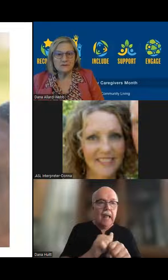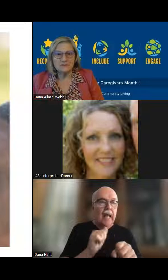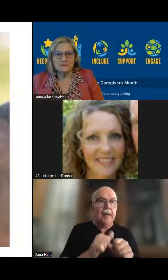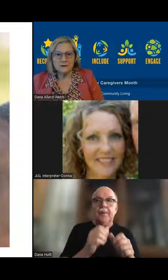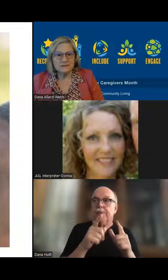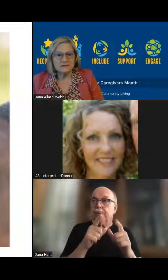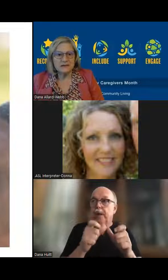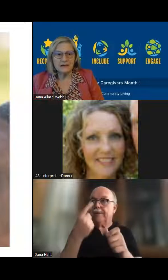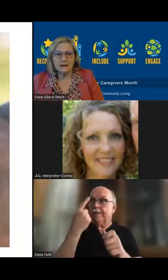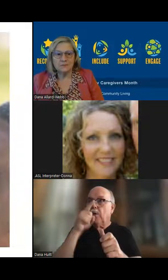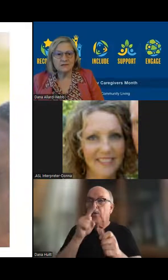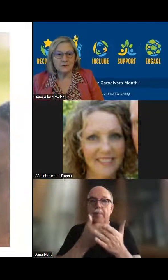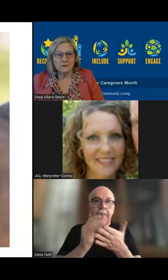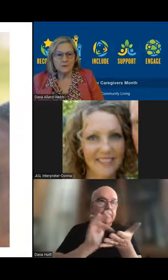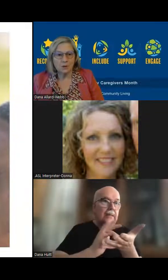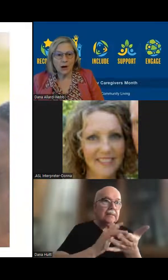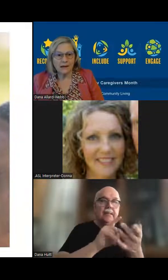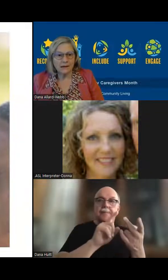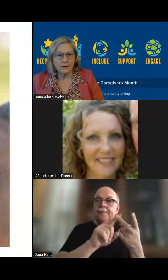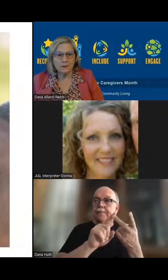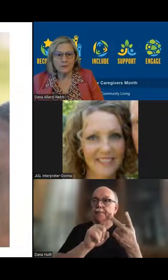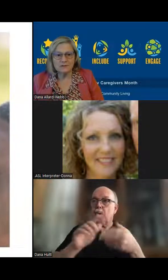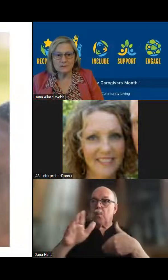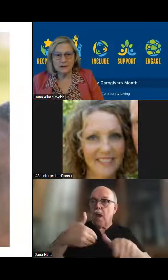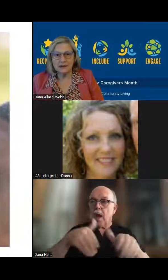traditional ones, and there's ones that aren't as tra